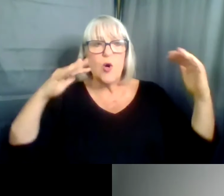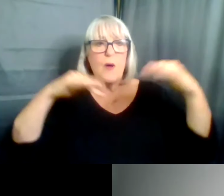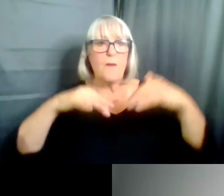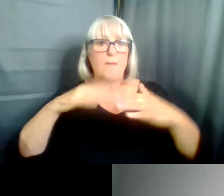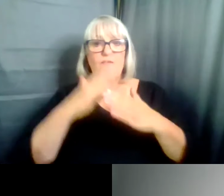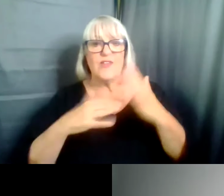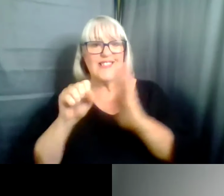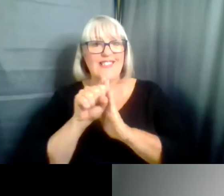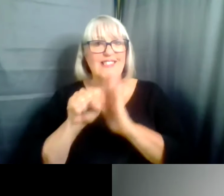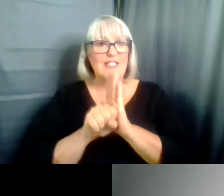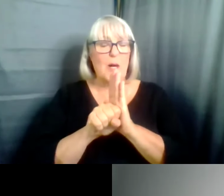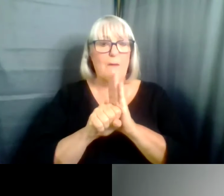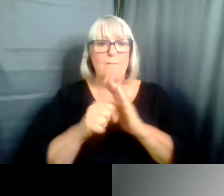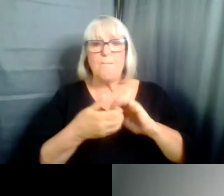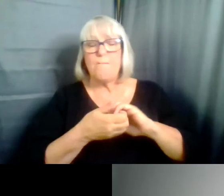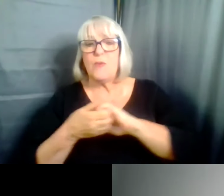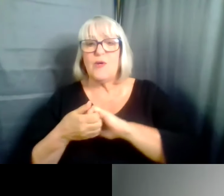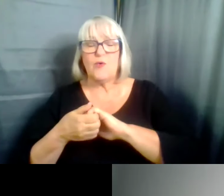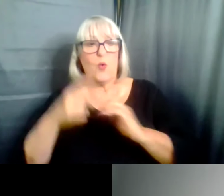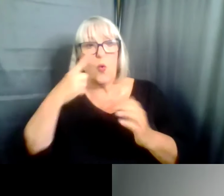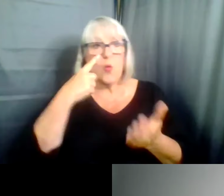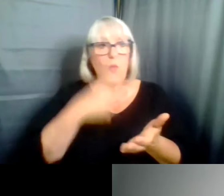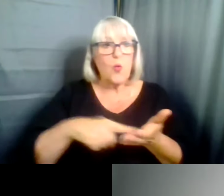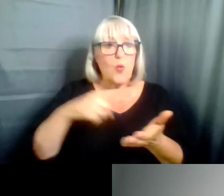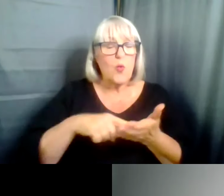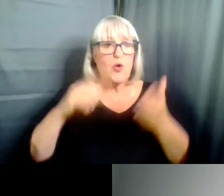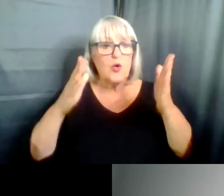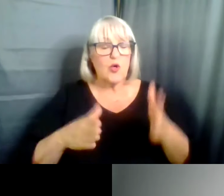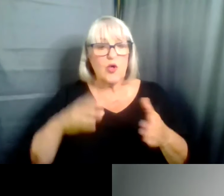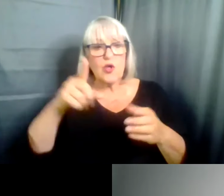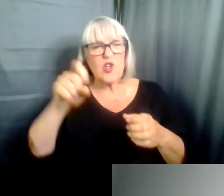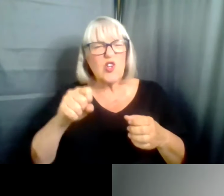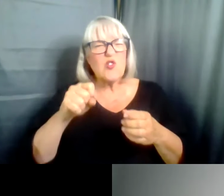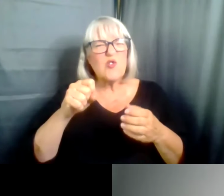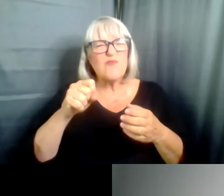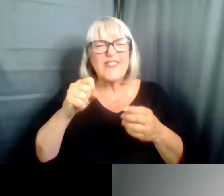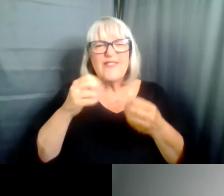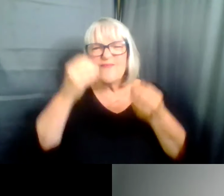have tuned in today. So as a researcher, can you share a little bit more specifically about how your role